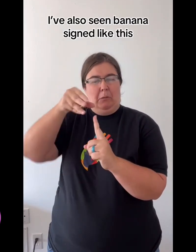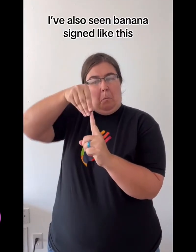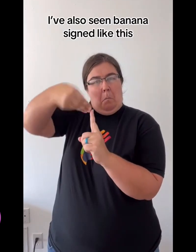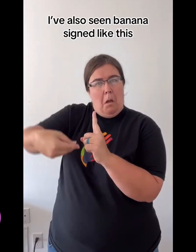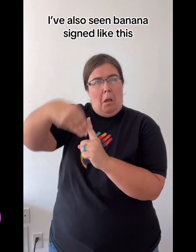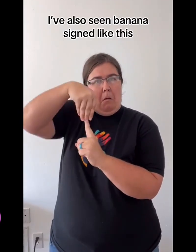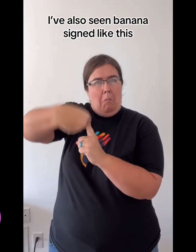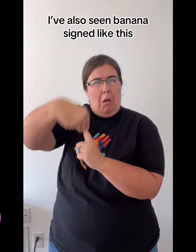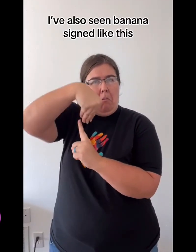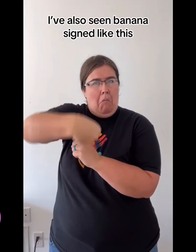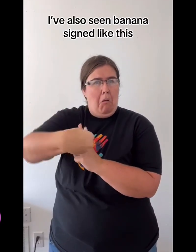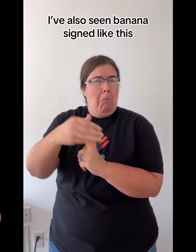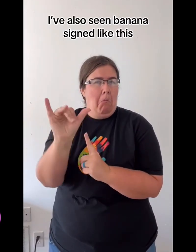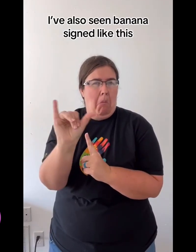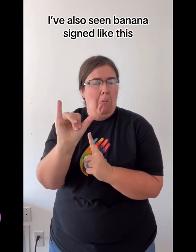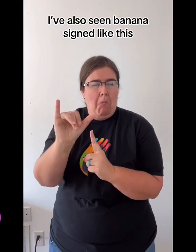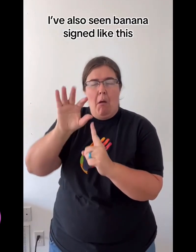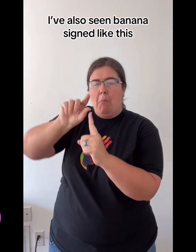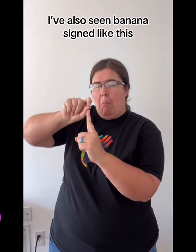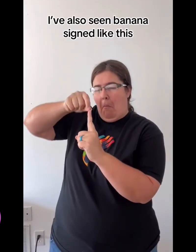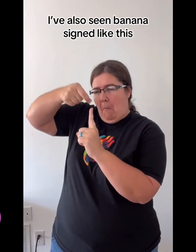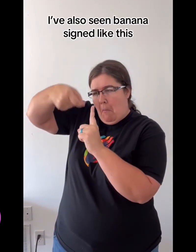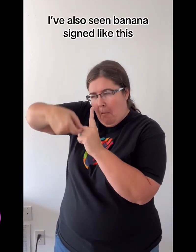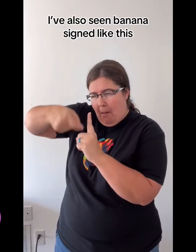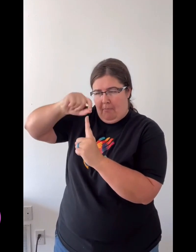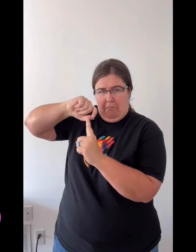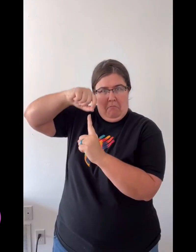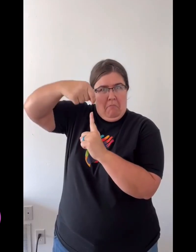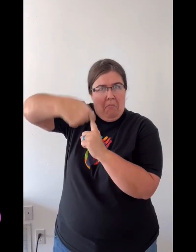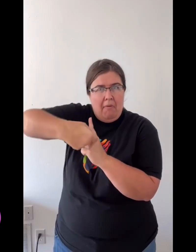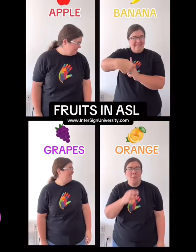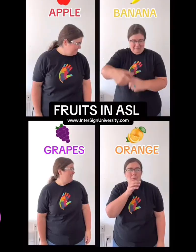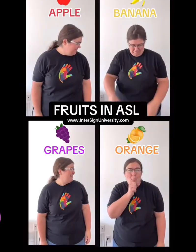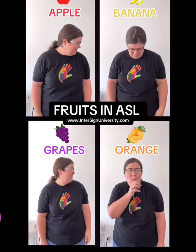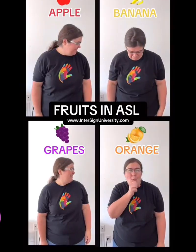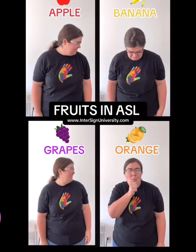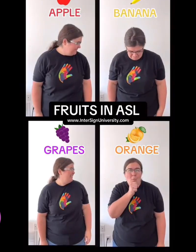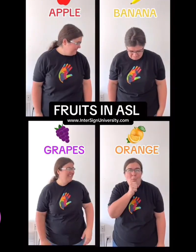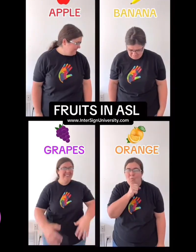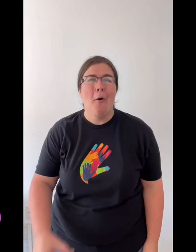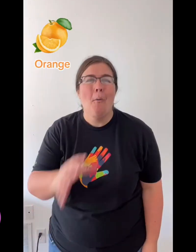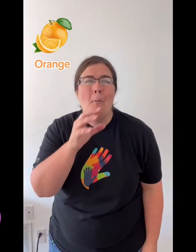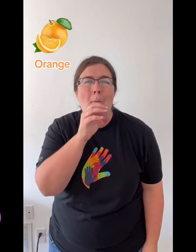it. I've also seen banana signed like this.